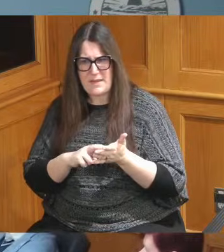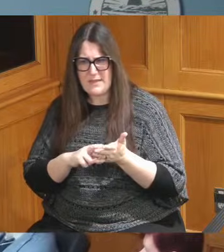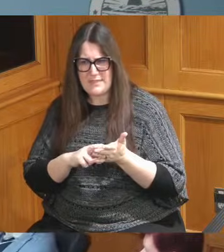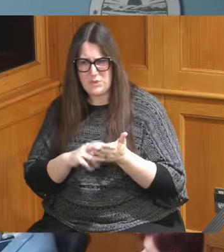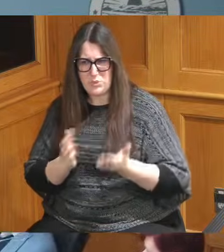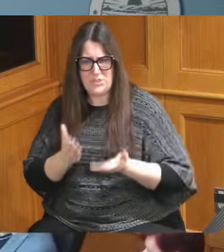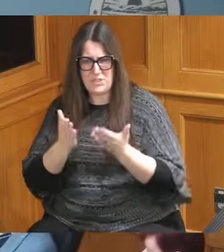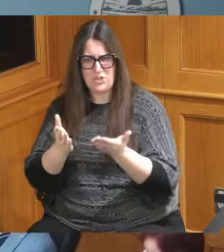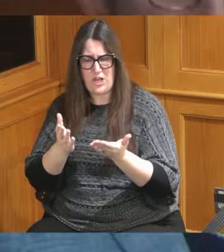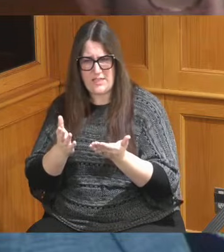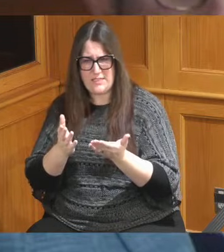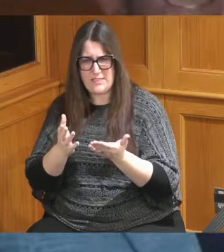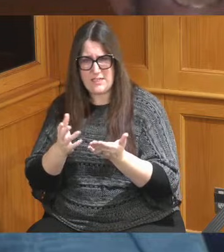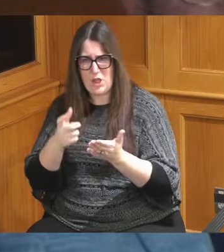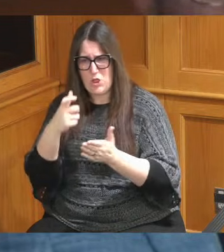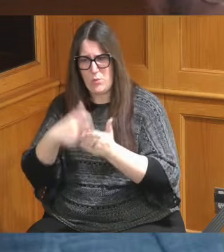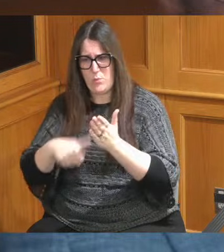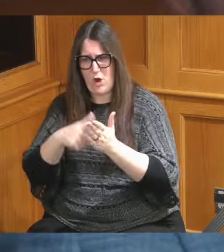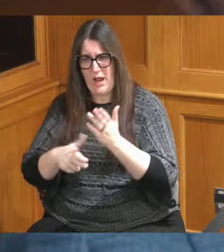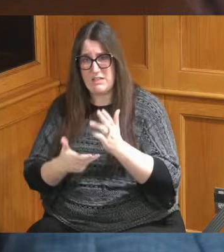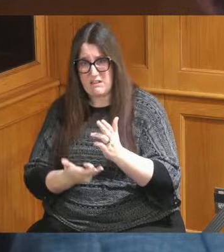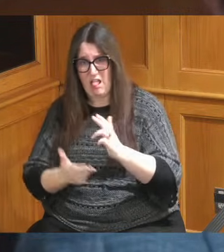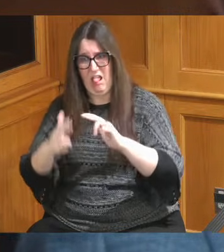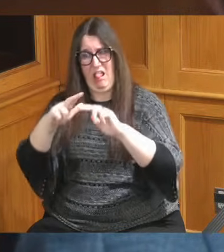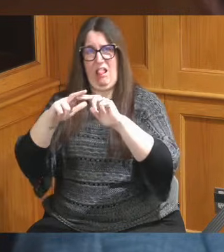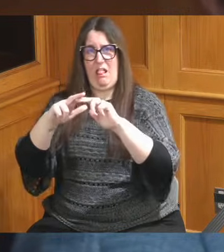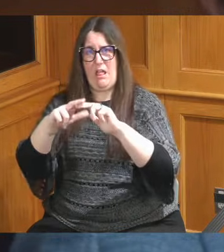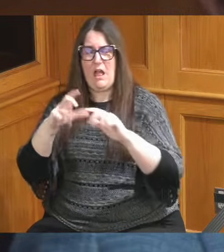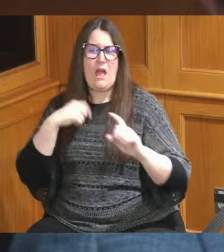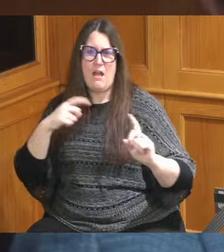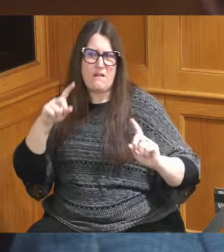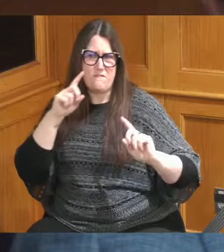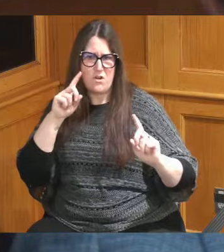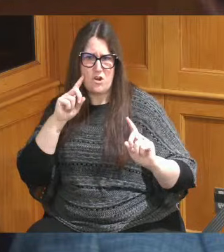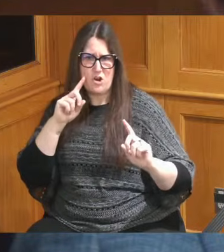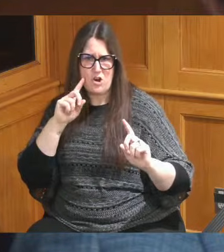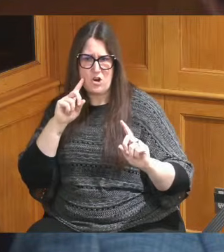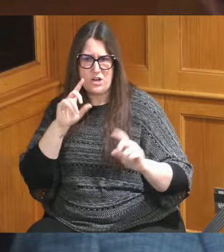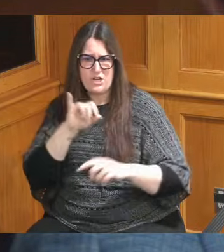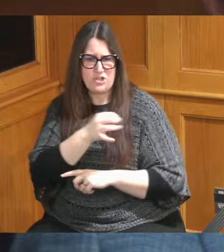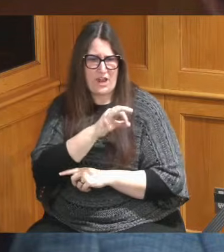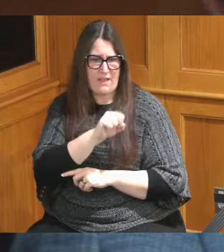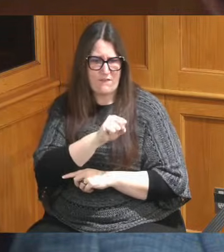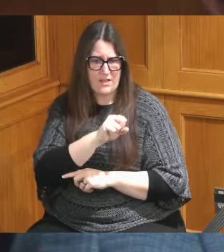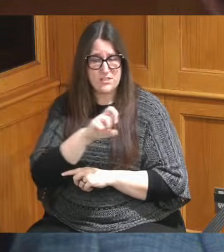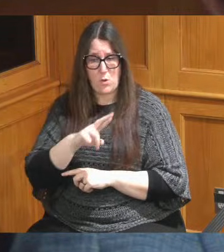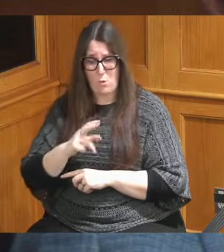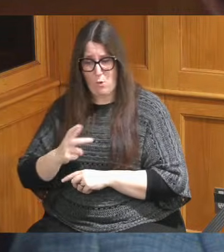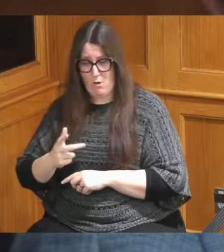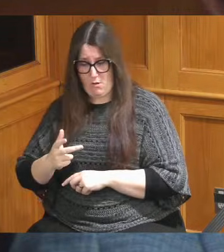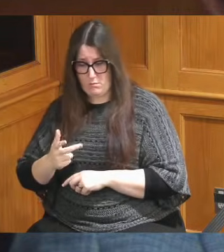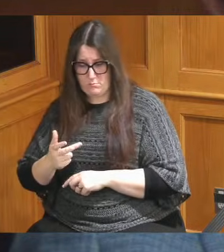I've are they I have not heard the Administration either JFS or the County Administration call the